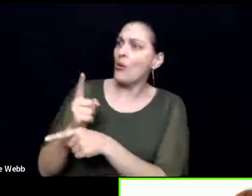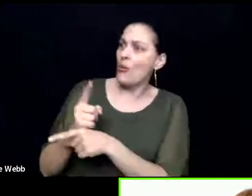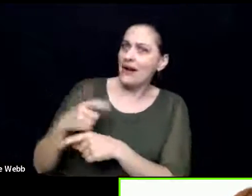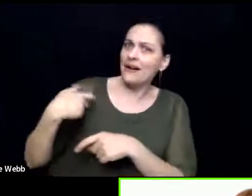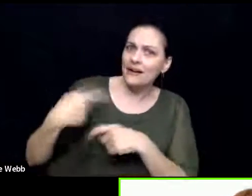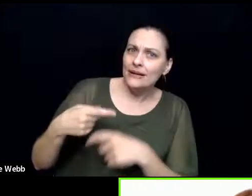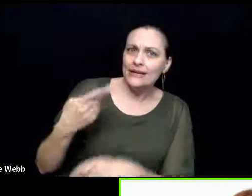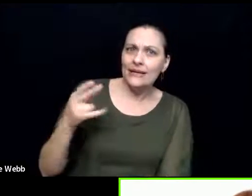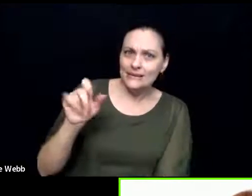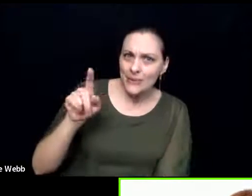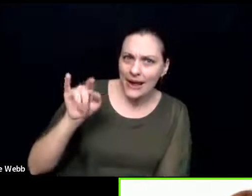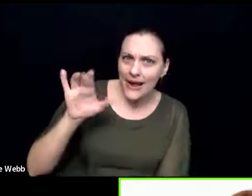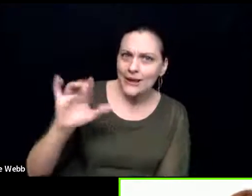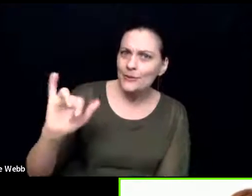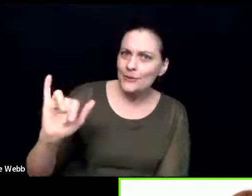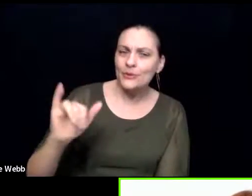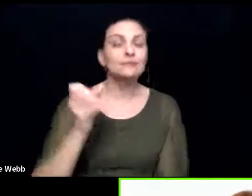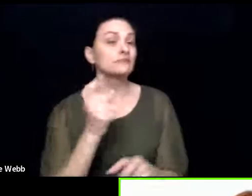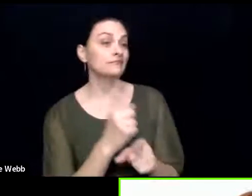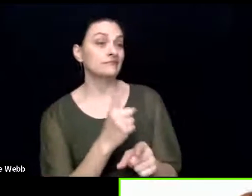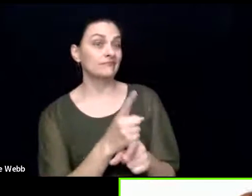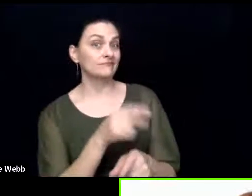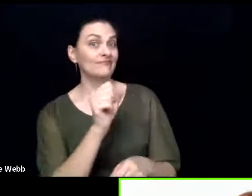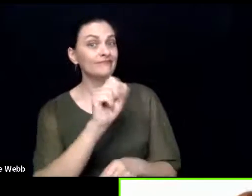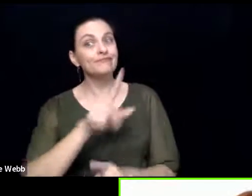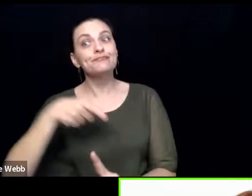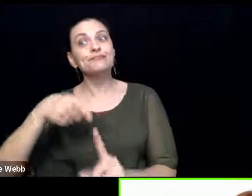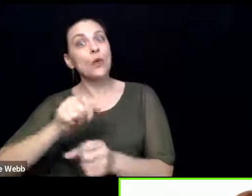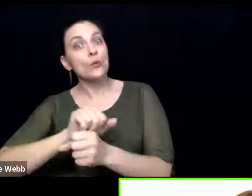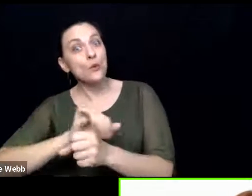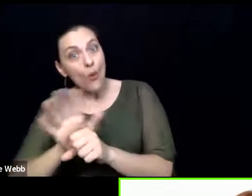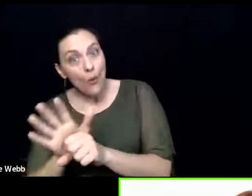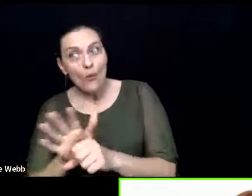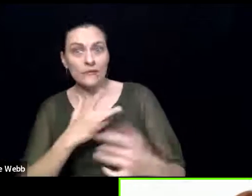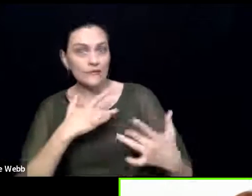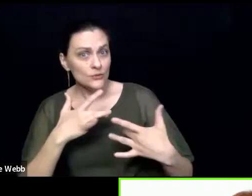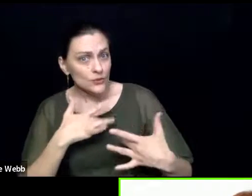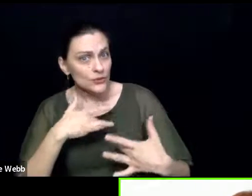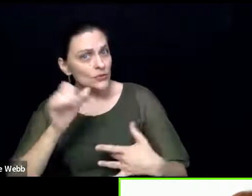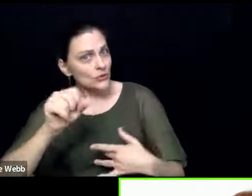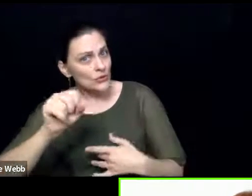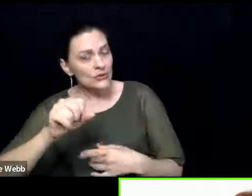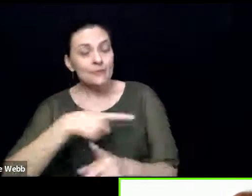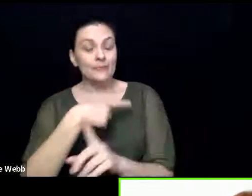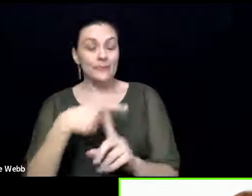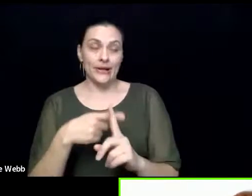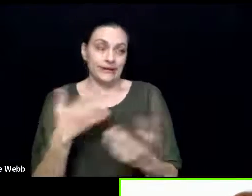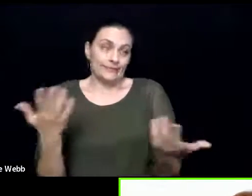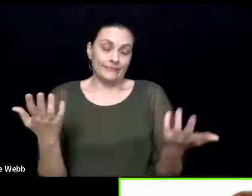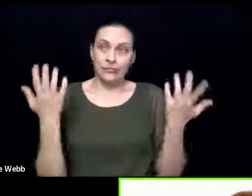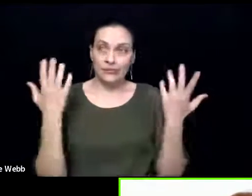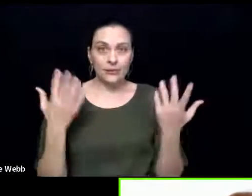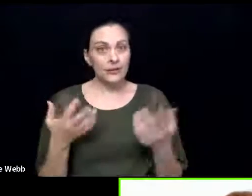COVID in particular, and you know, when you go to the doctor and repeatedly you are not believed